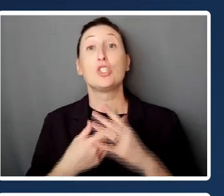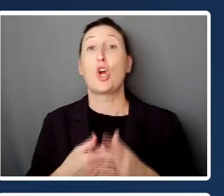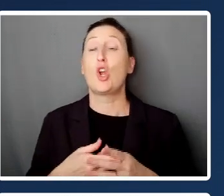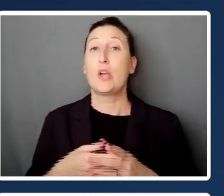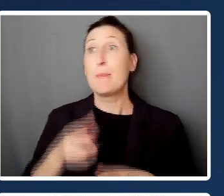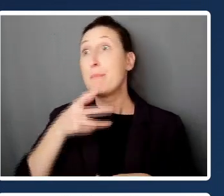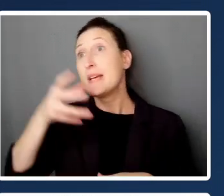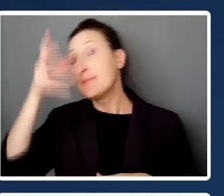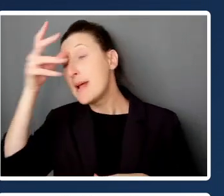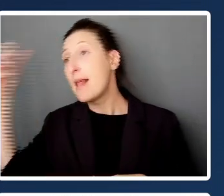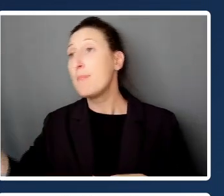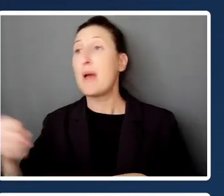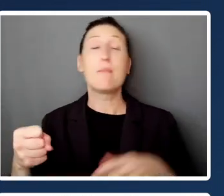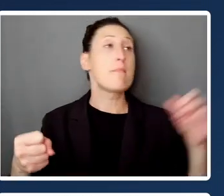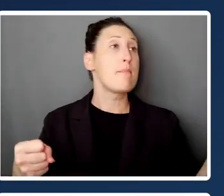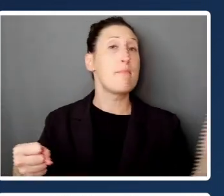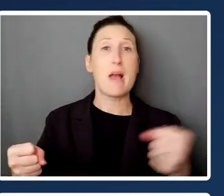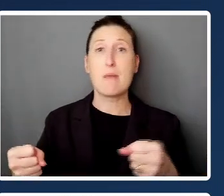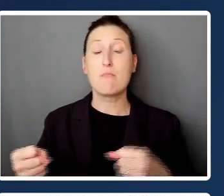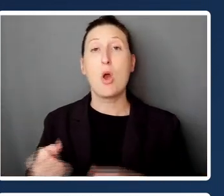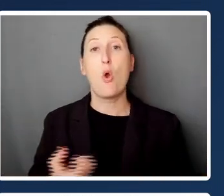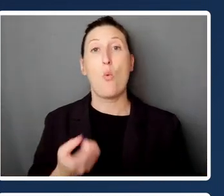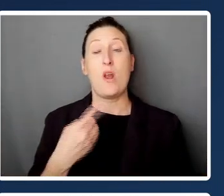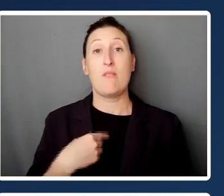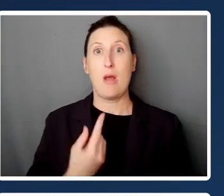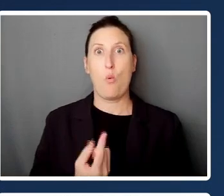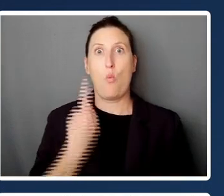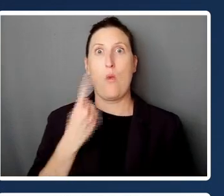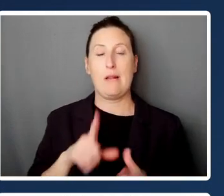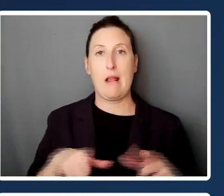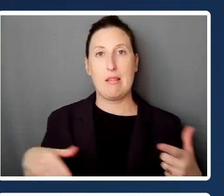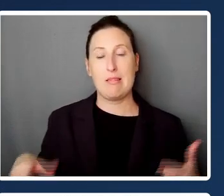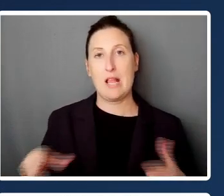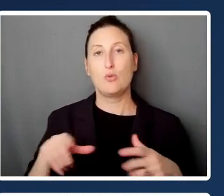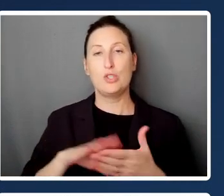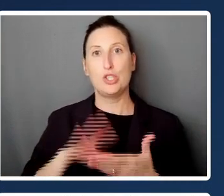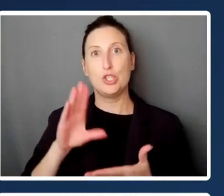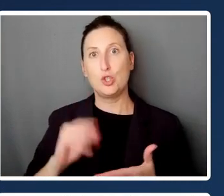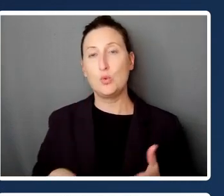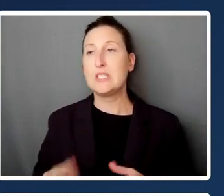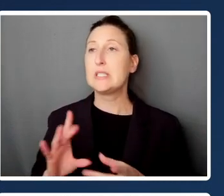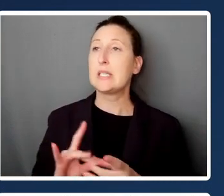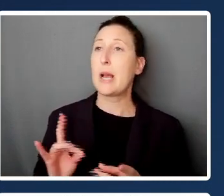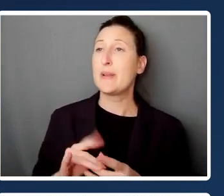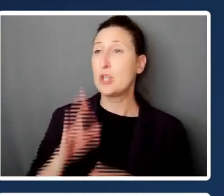one of my monolingual students commented -- and they comprise the majority of the classroom. "You know, Ms. Barrera, I've lived here my whole life. And I didn't